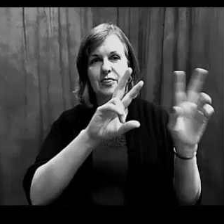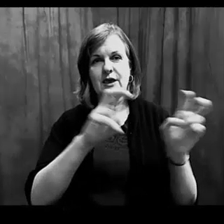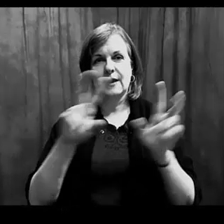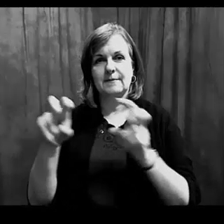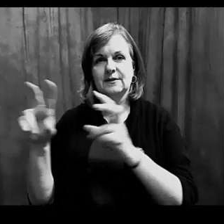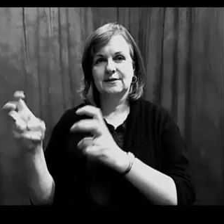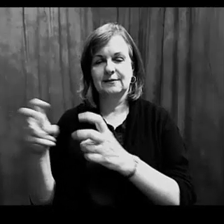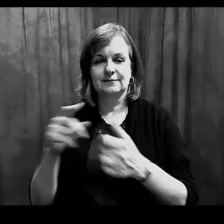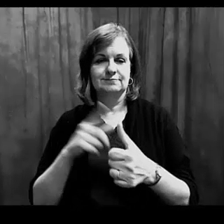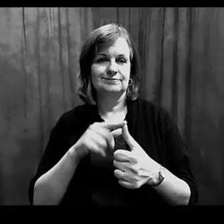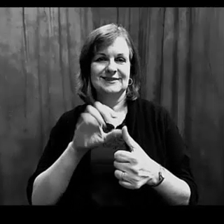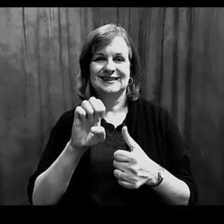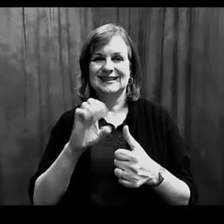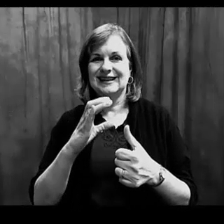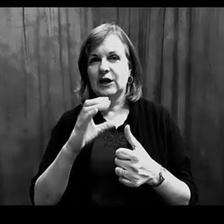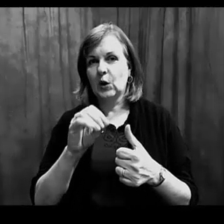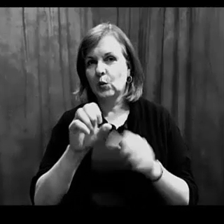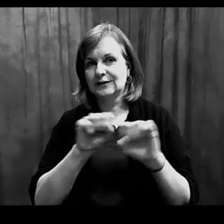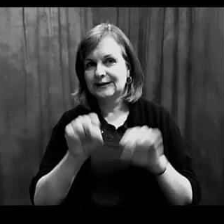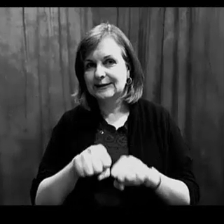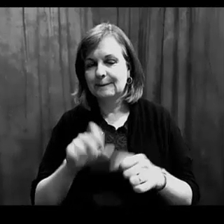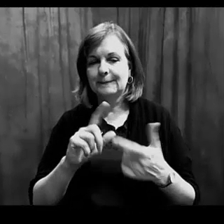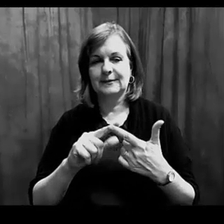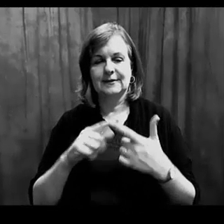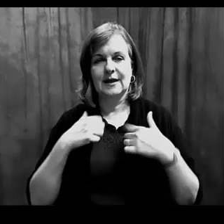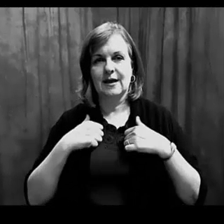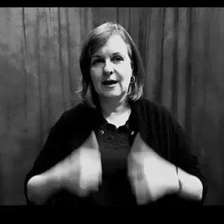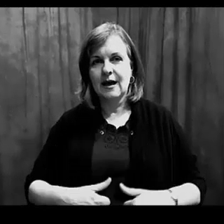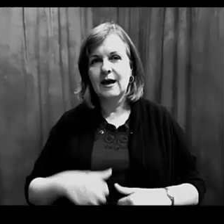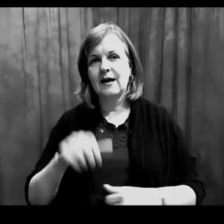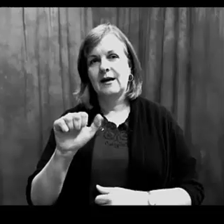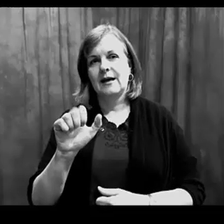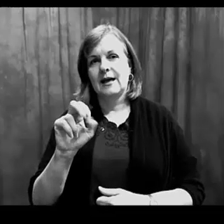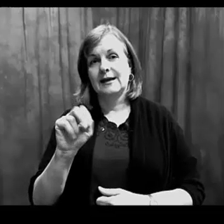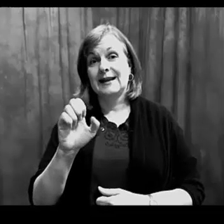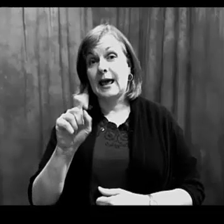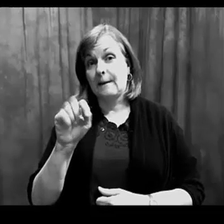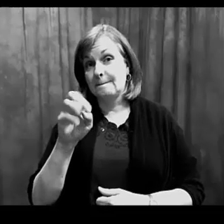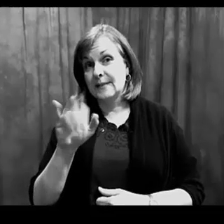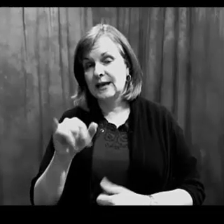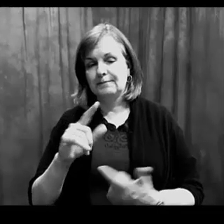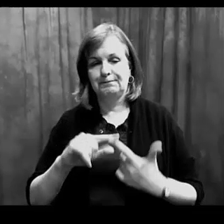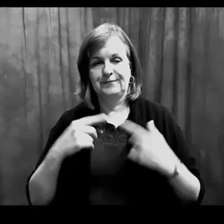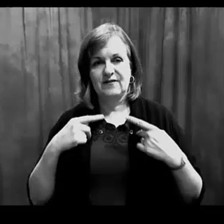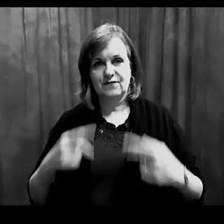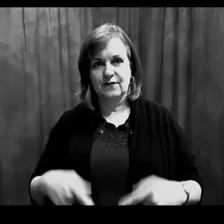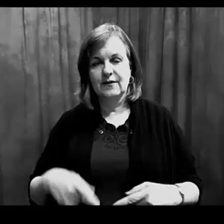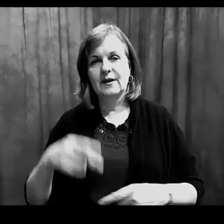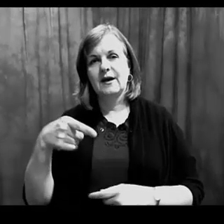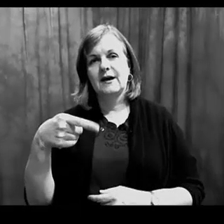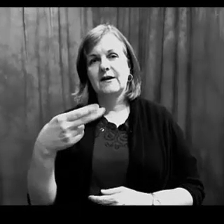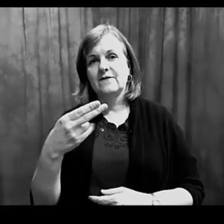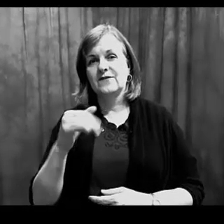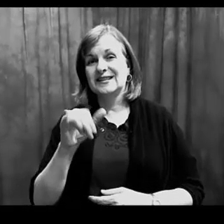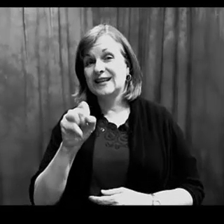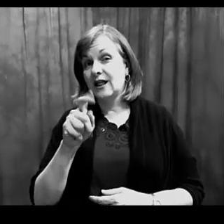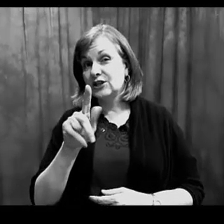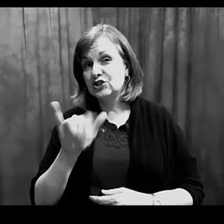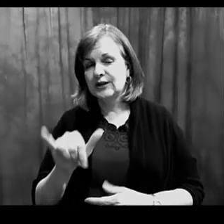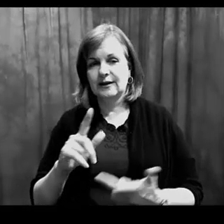we often talk about biology in themes -- we talk about ecosystems -- we talk about anatomy -- we talk about physiology